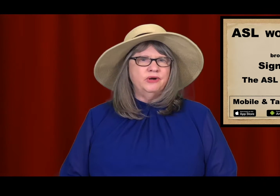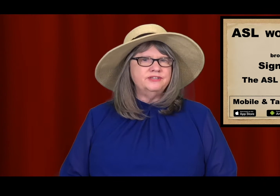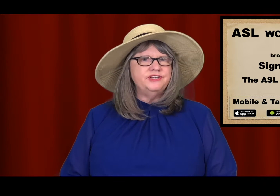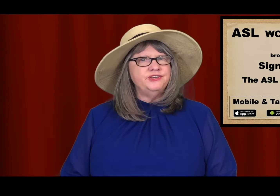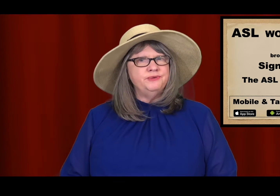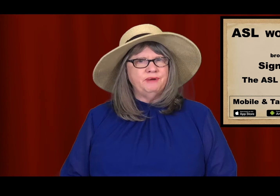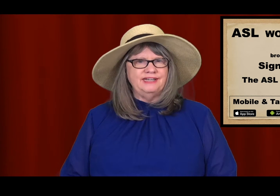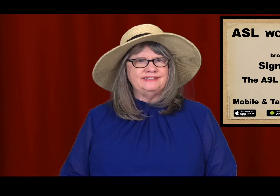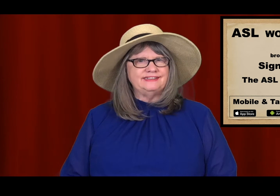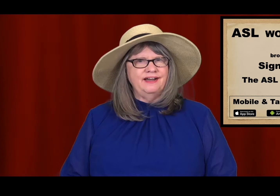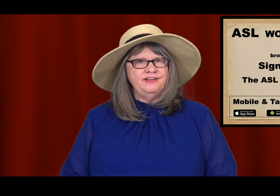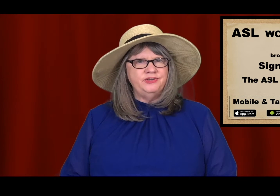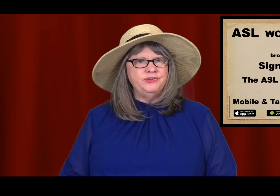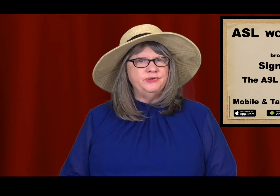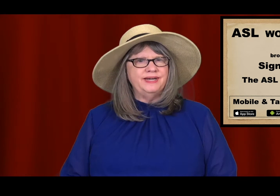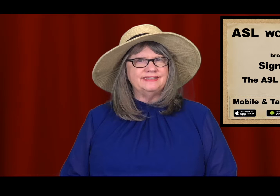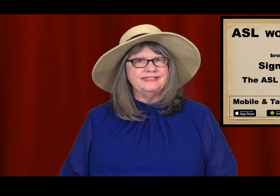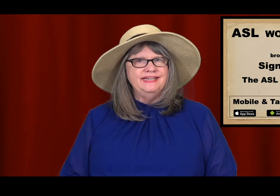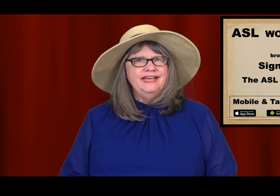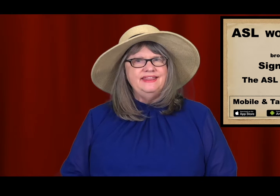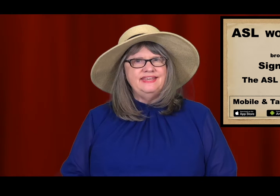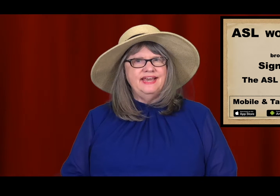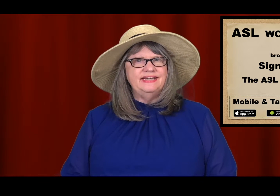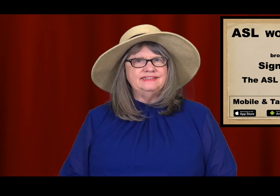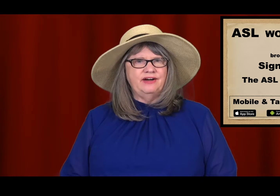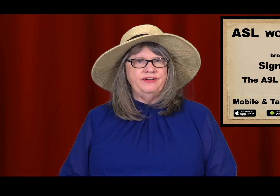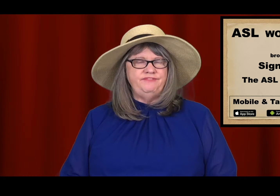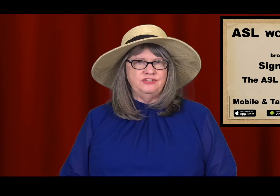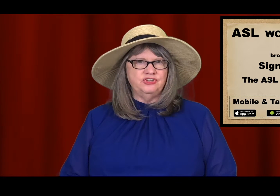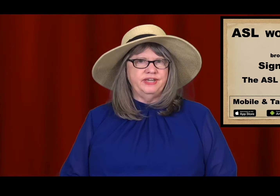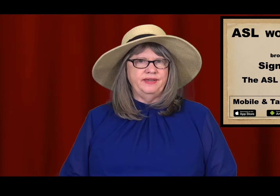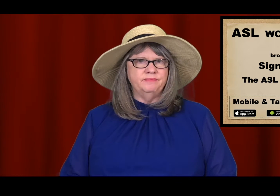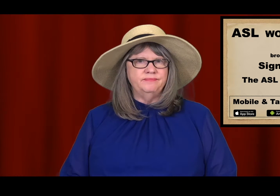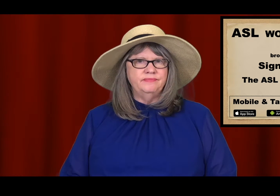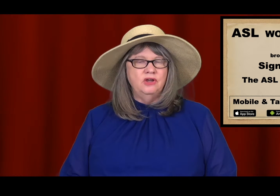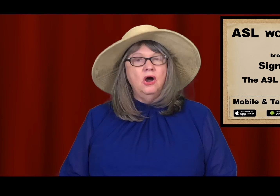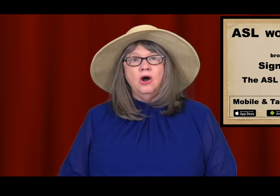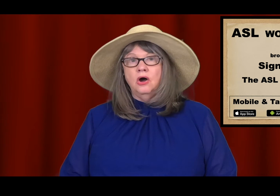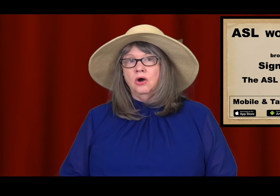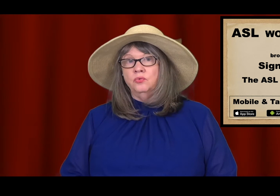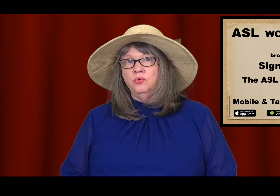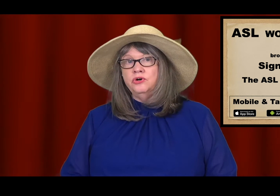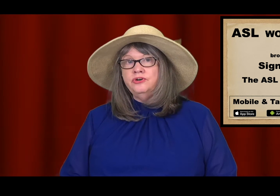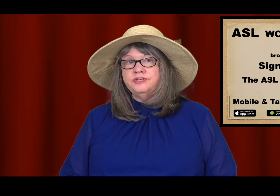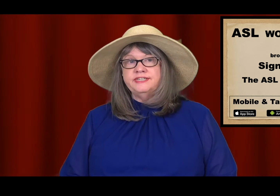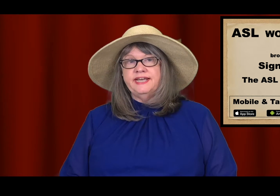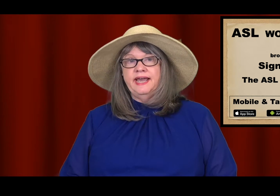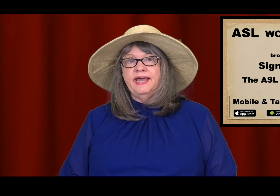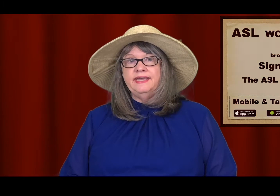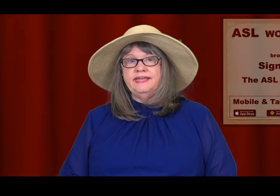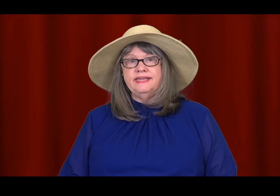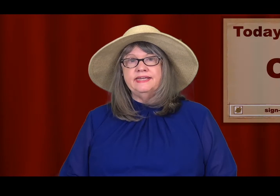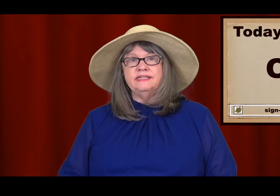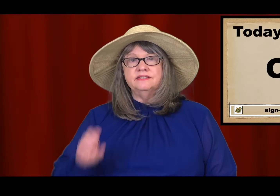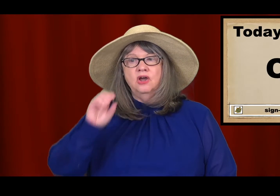brought to you by SignCueQuest, The ASL Adventure Game. Our word today is …